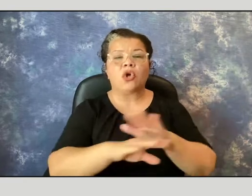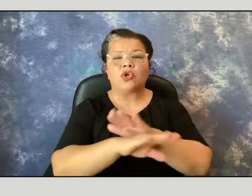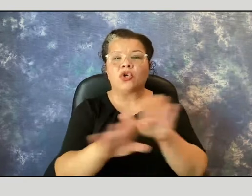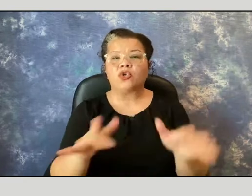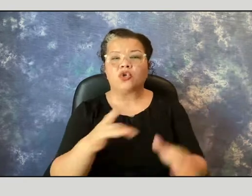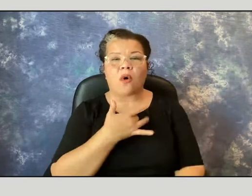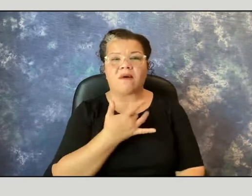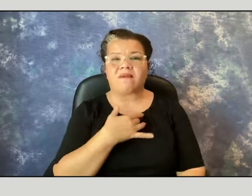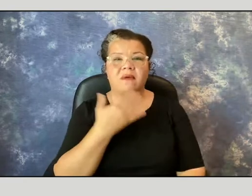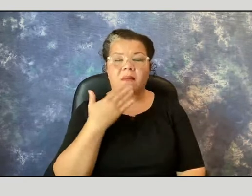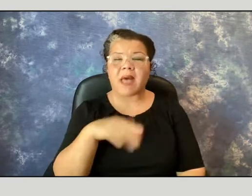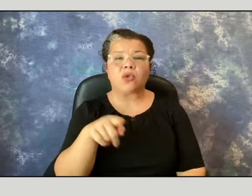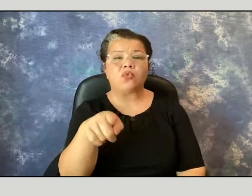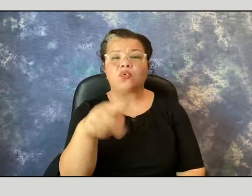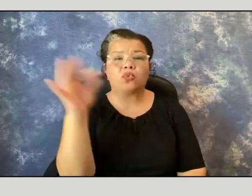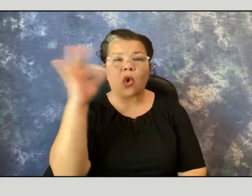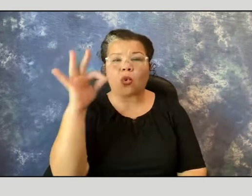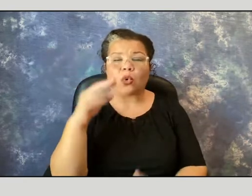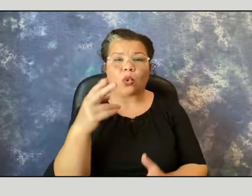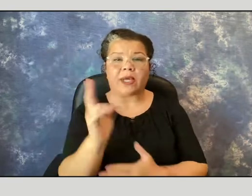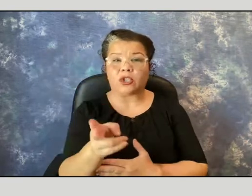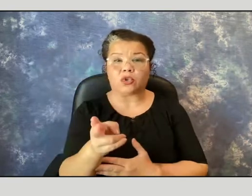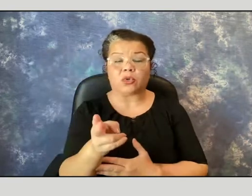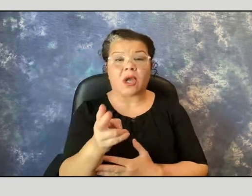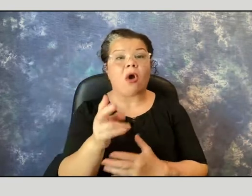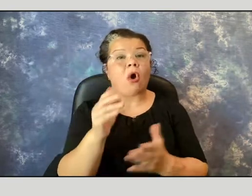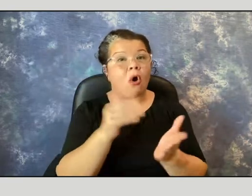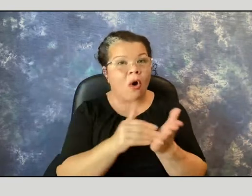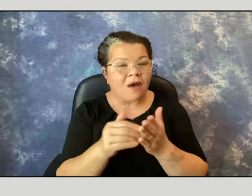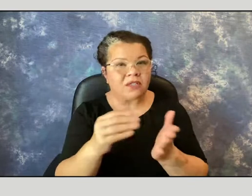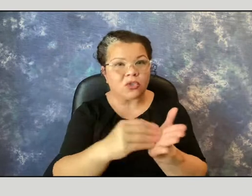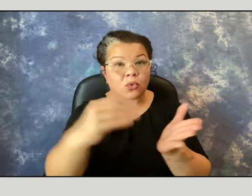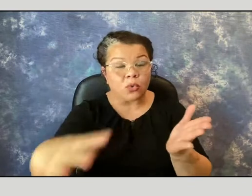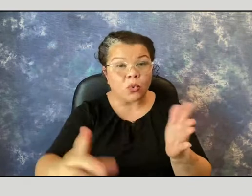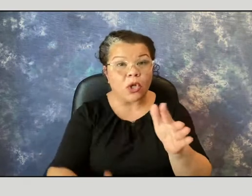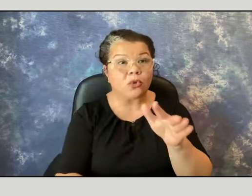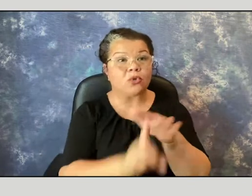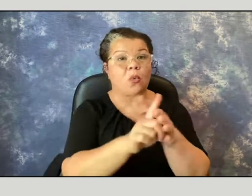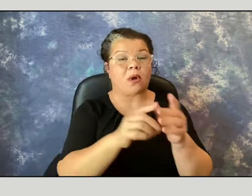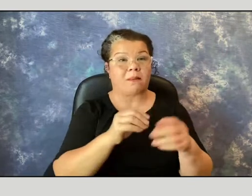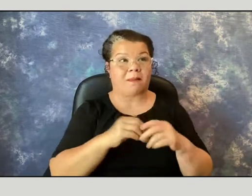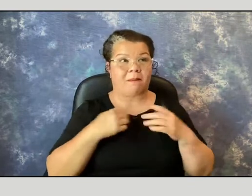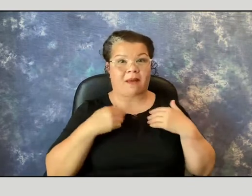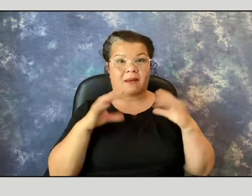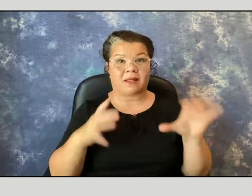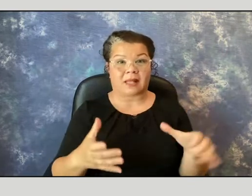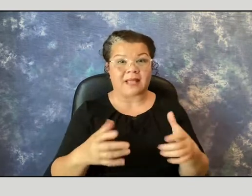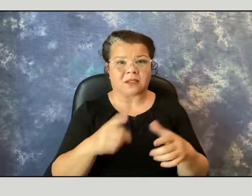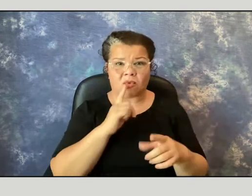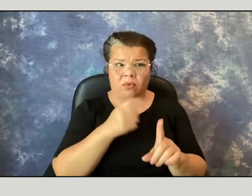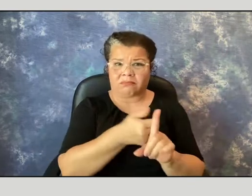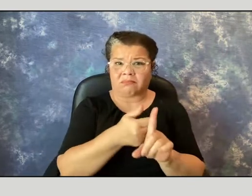because a lot of students come in and, even and especially those who are Puerto Rican, they feel a sense of shame